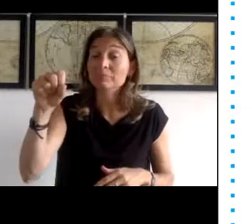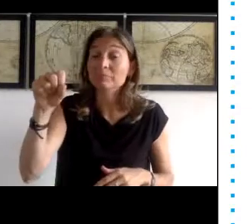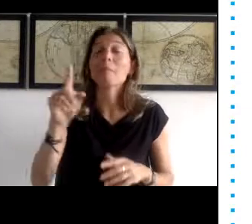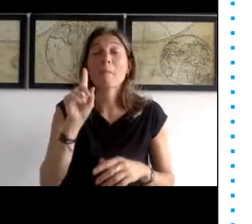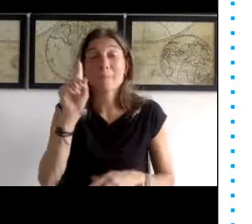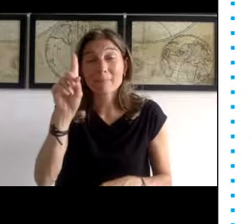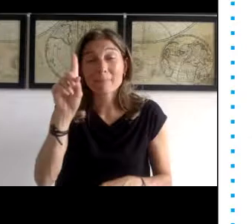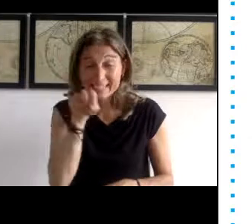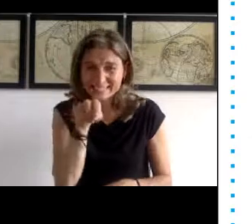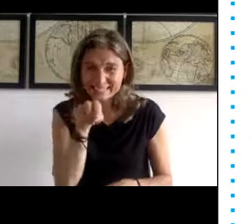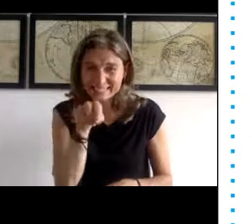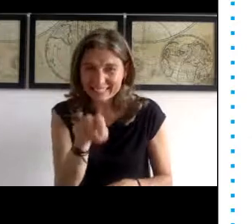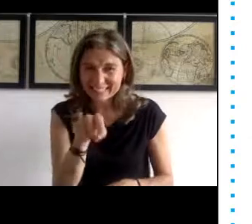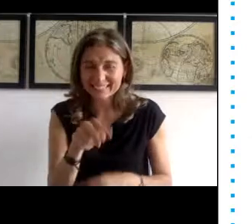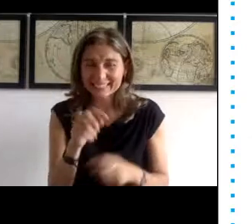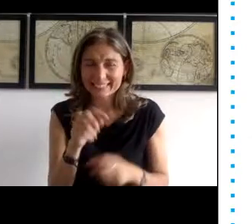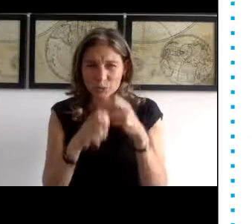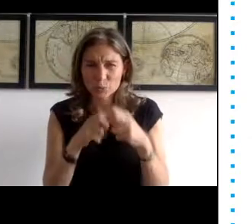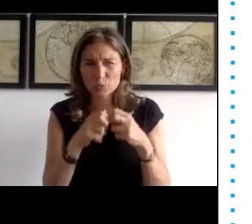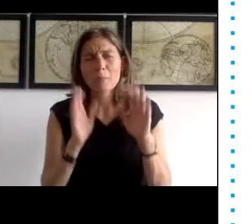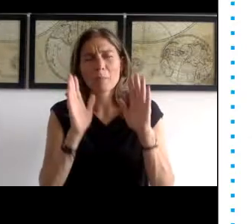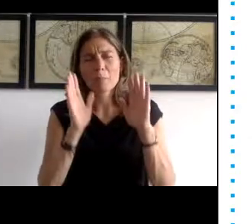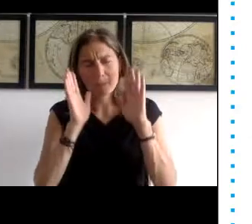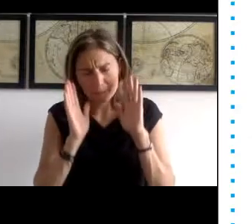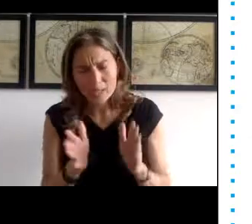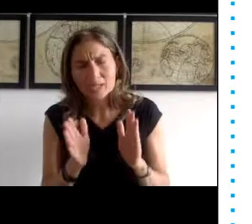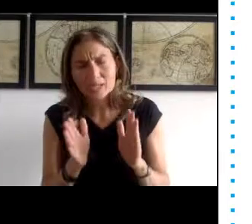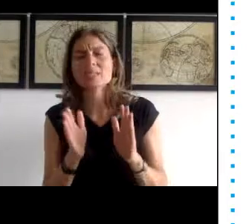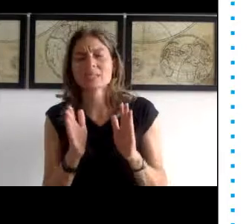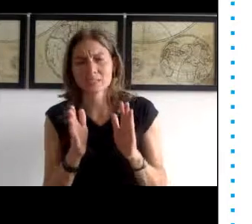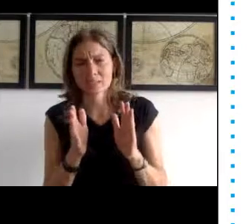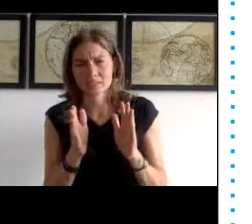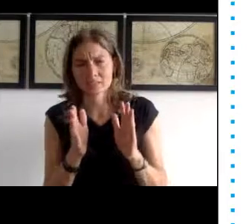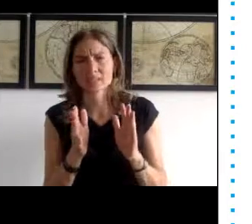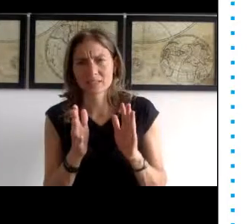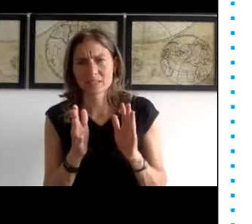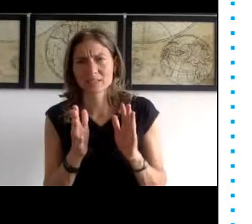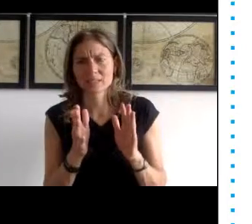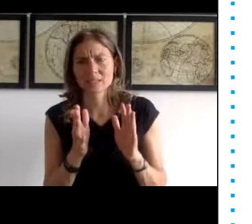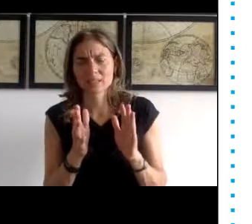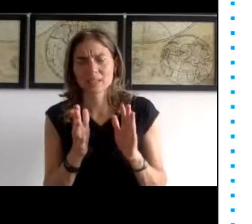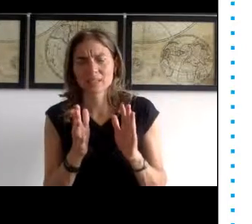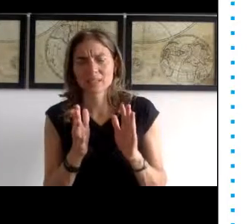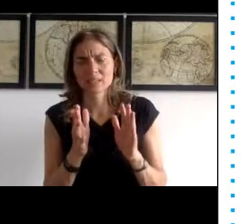Those from my university contacted the Erasmus+ programme coordinator